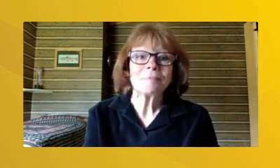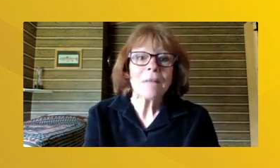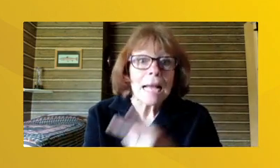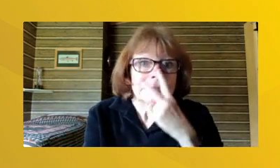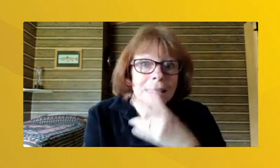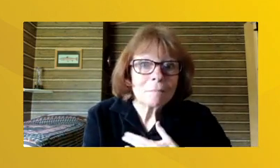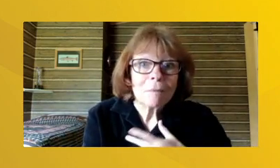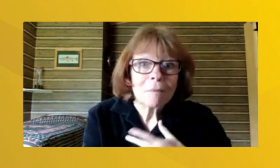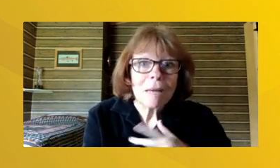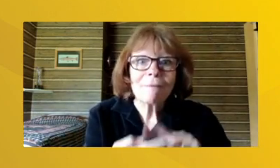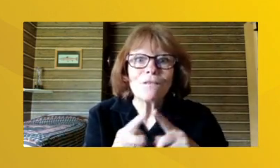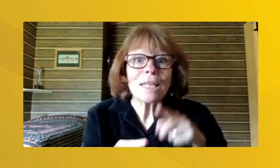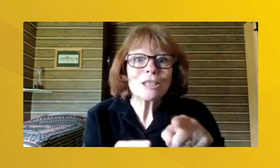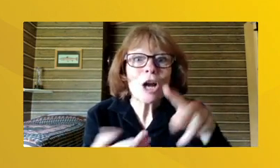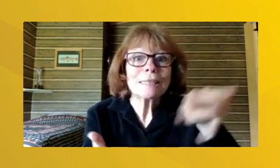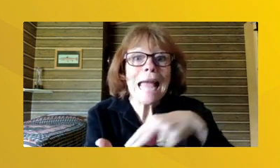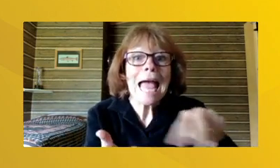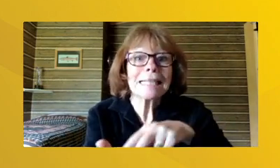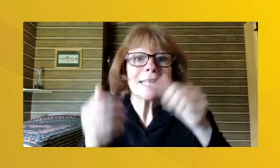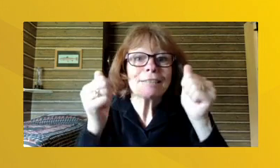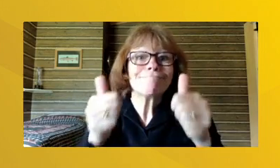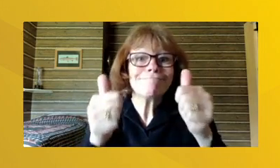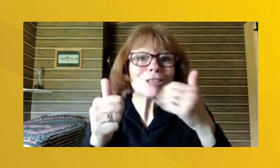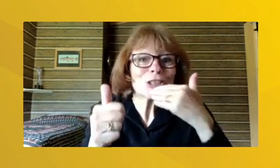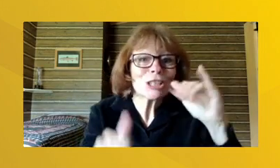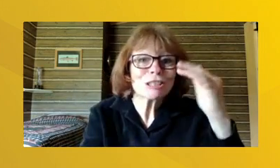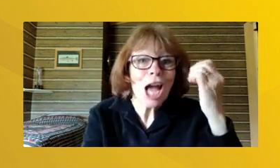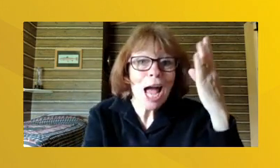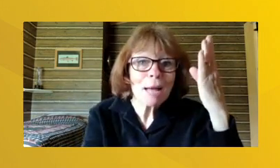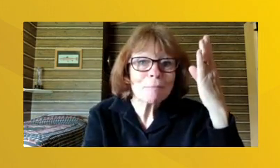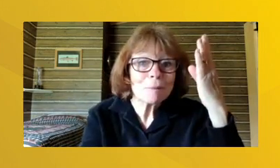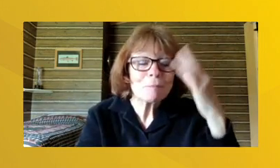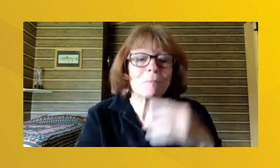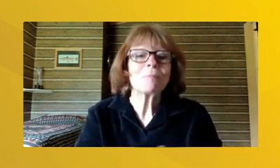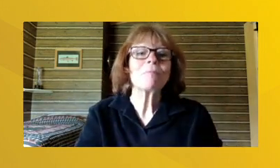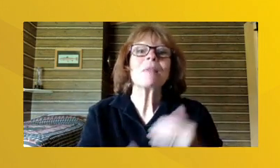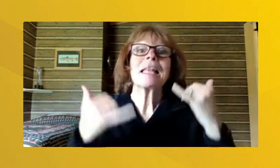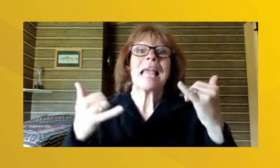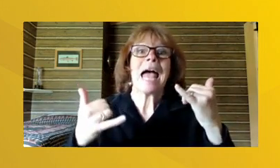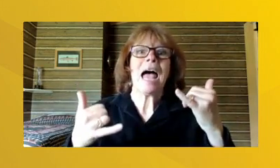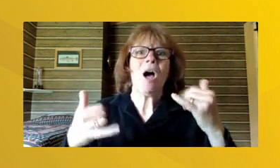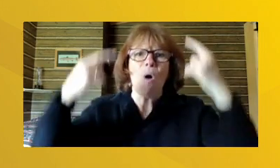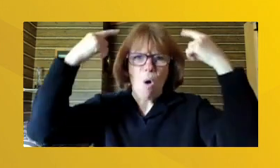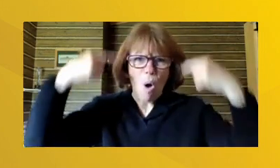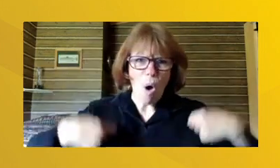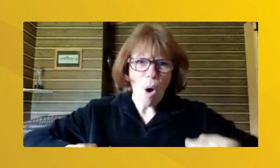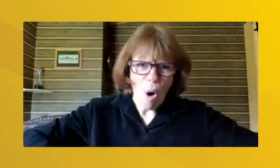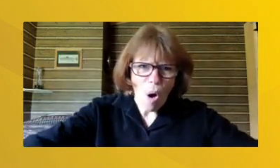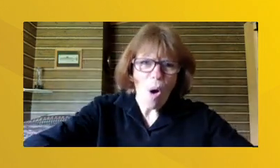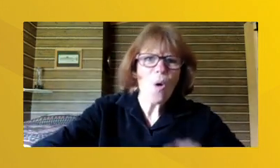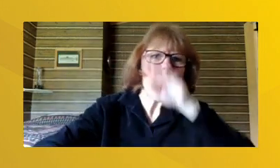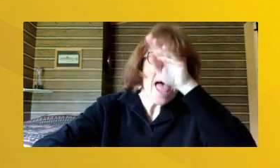Good job. OK. Now, the whole self, your whole big elephant self. Ready?